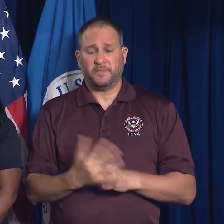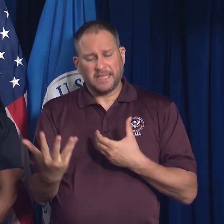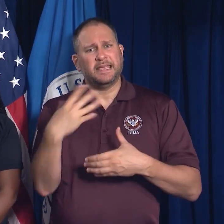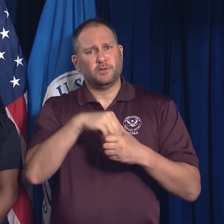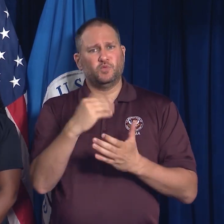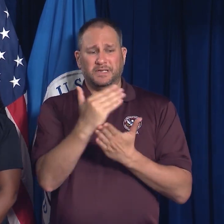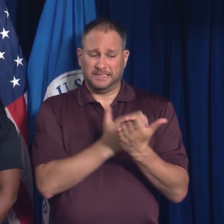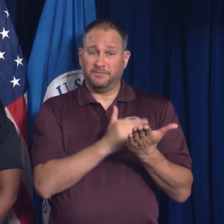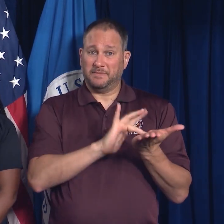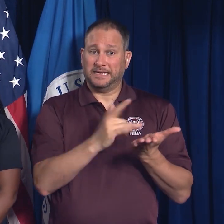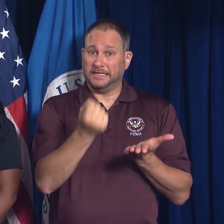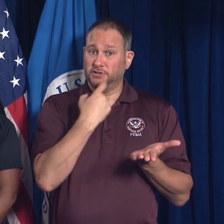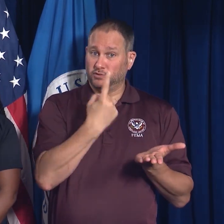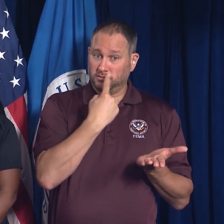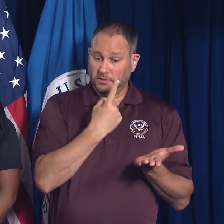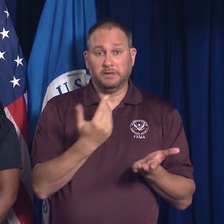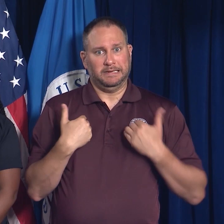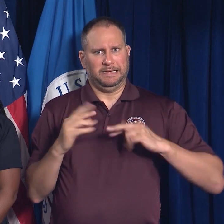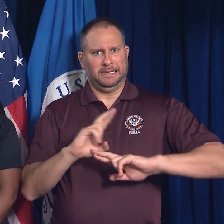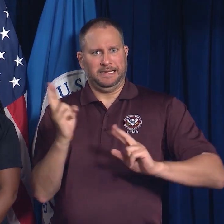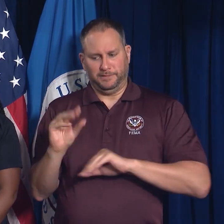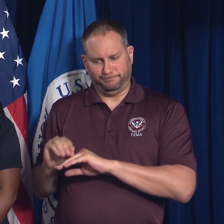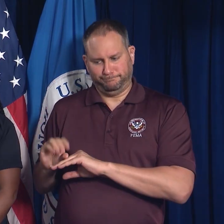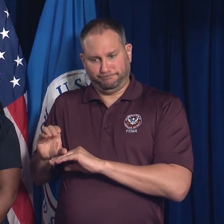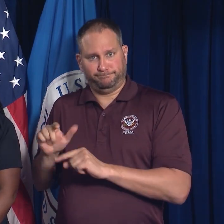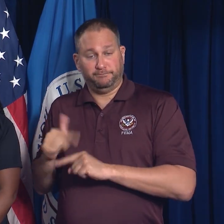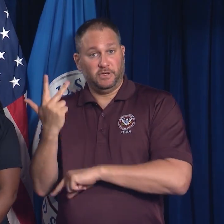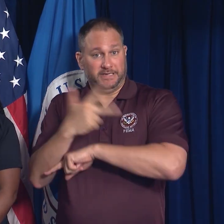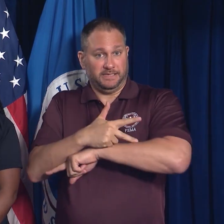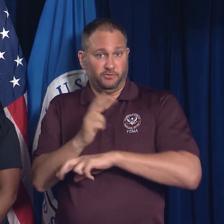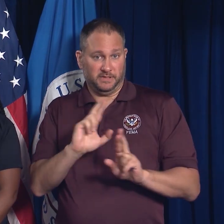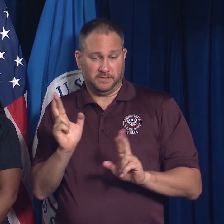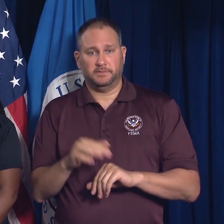Include a list of medications you take, and at least a 3-day supply.